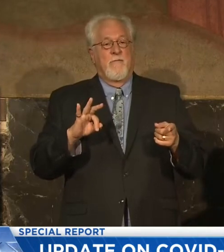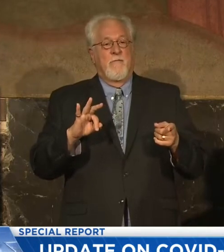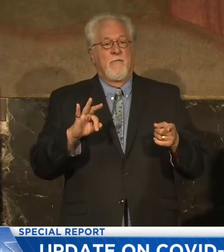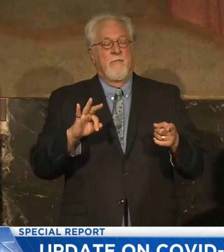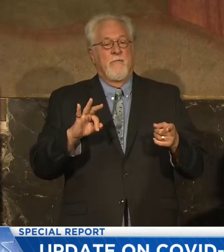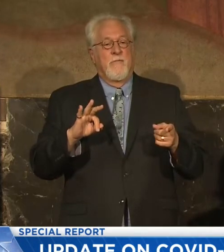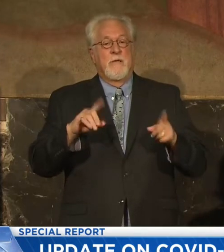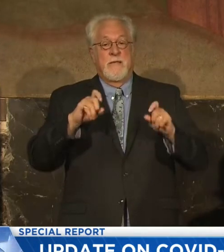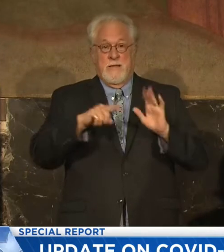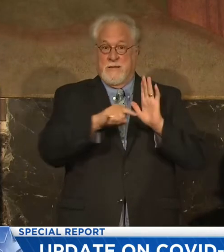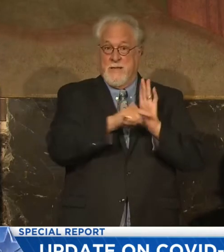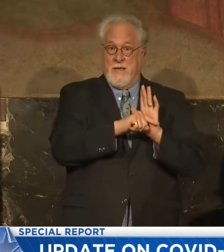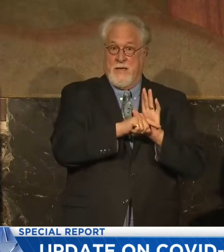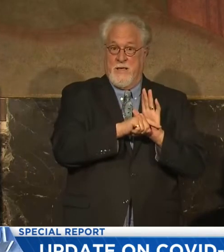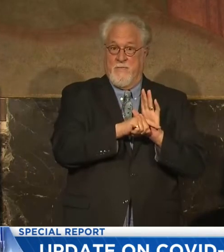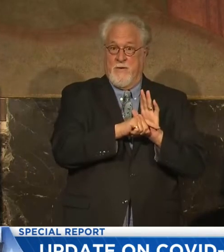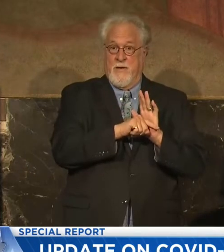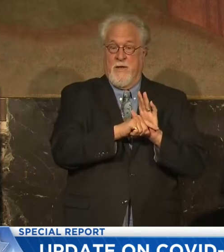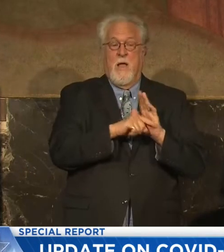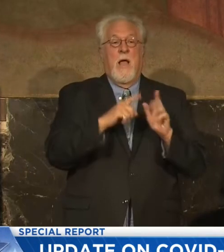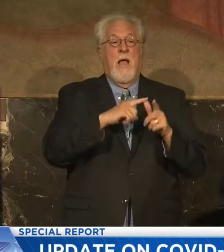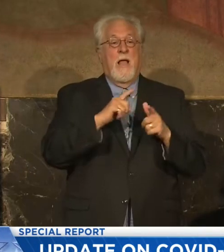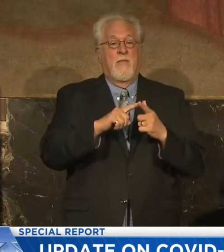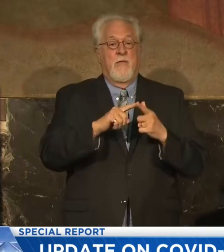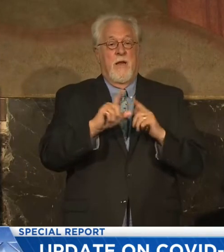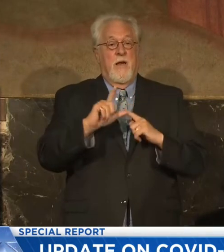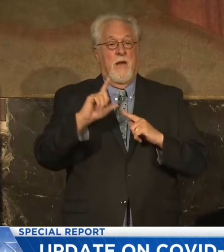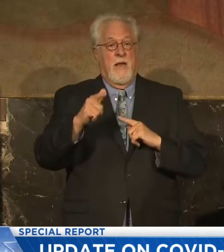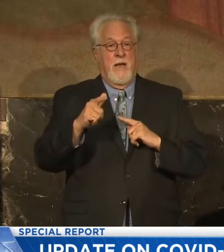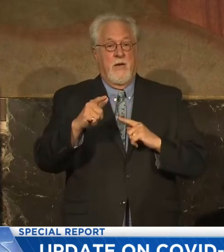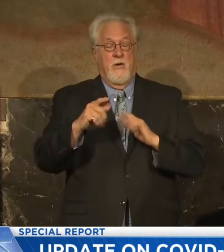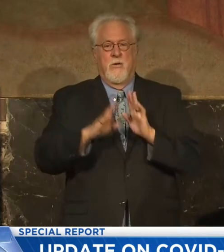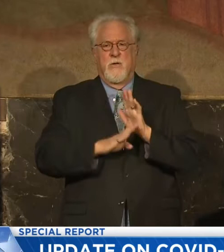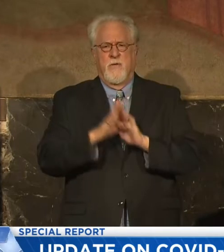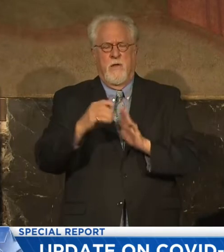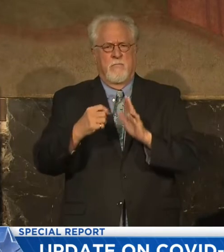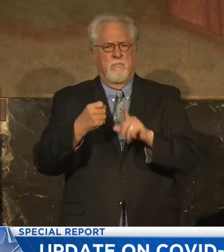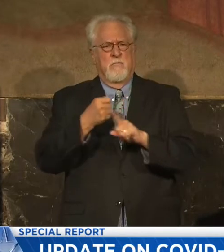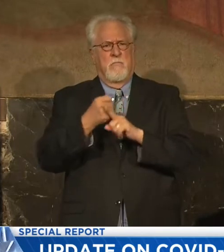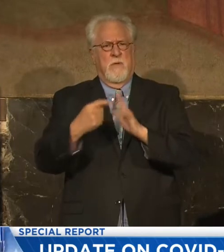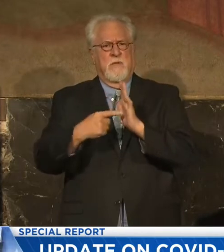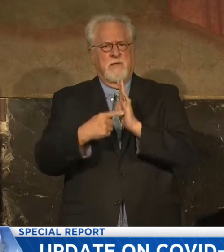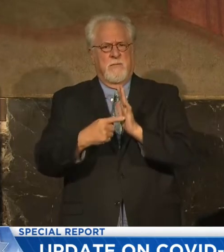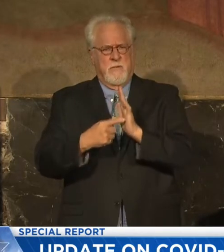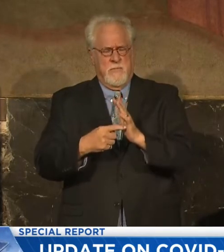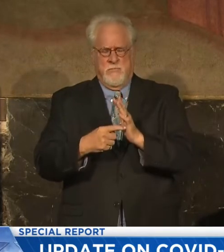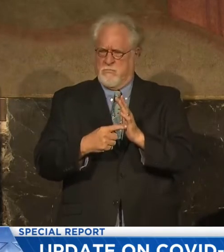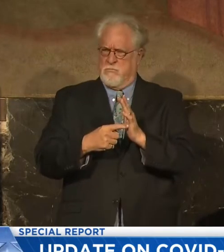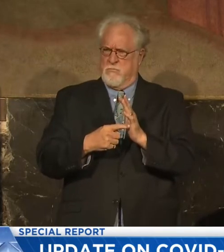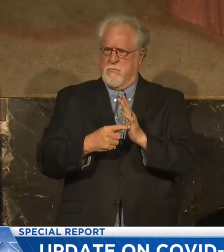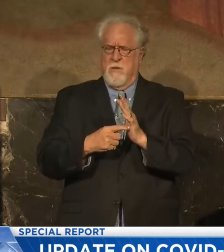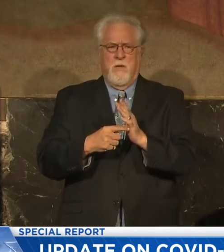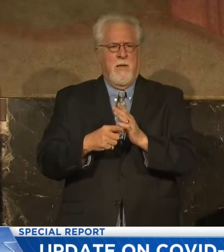BUT IT DOESN'T MEAN THAT YOU WON'T GET IT IN THE FUTURE.